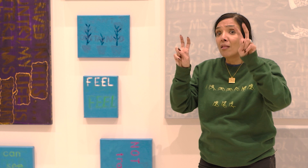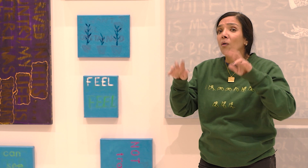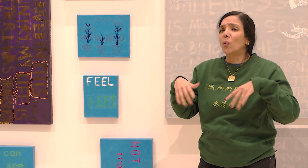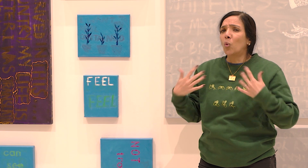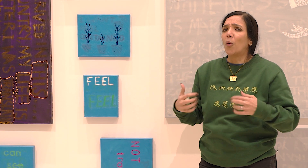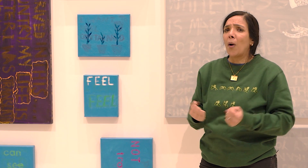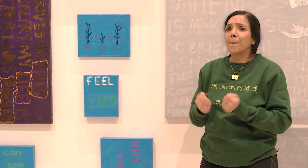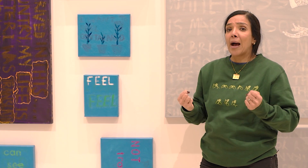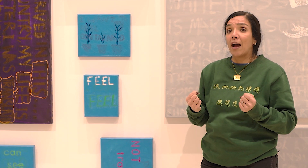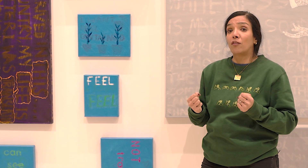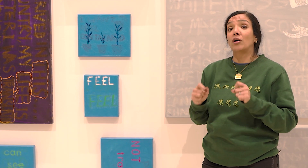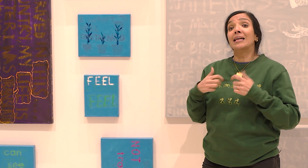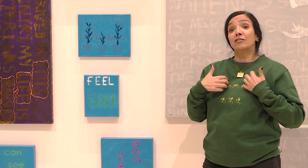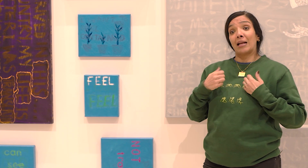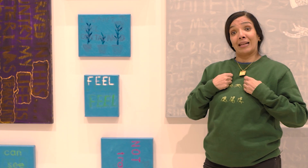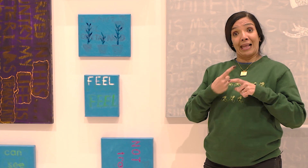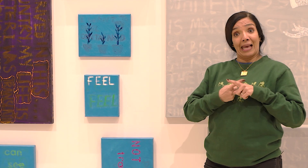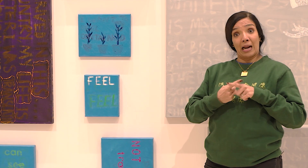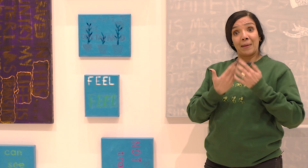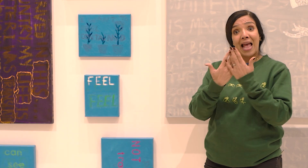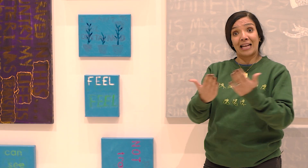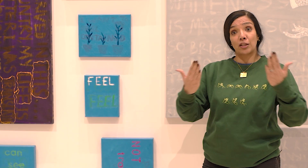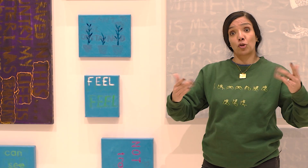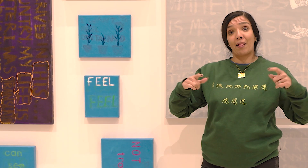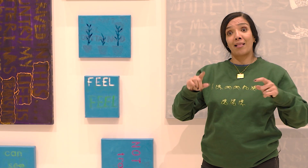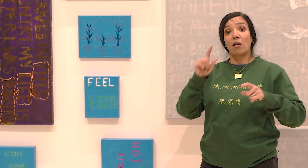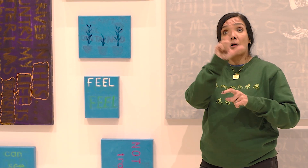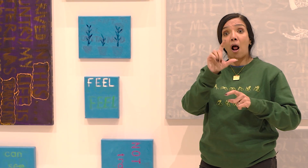and BSL was not even their first sign language.